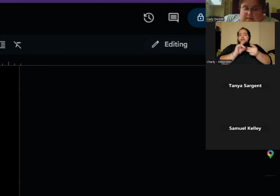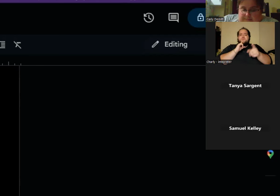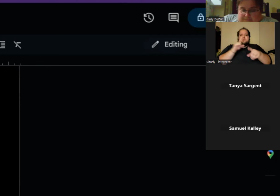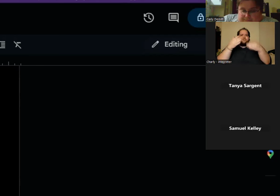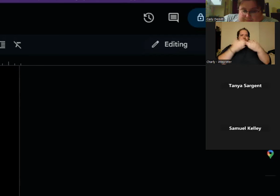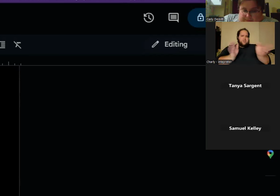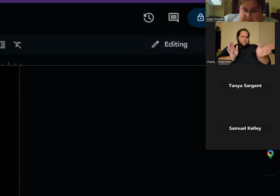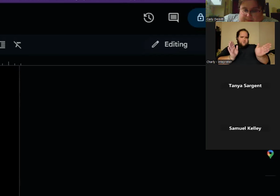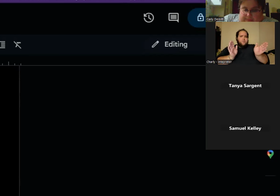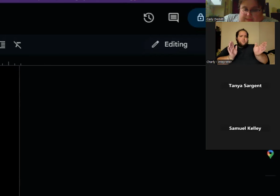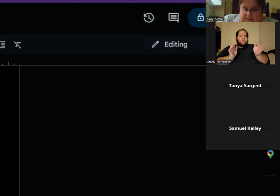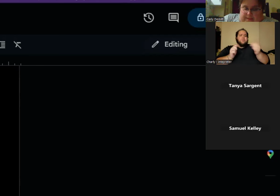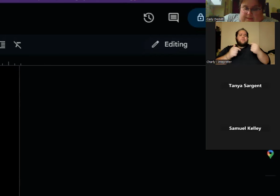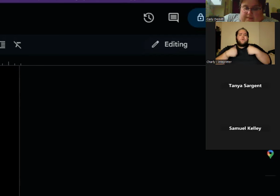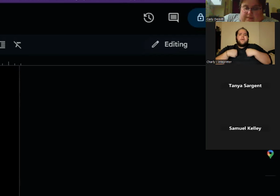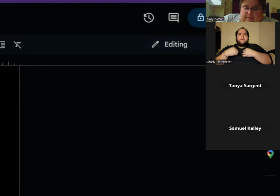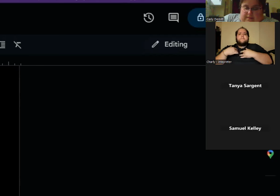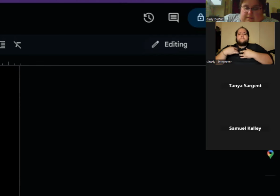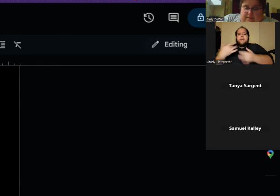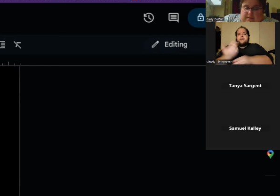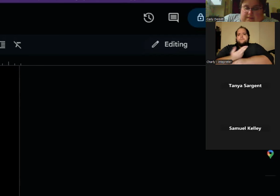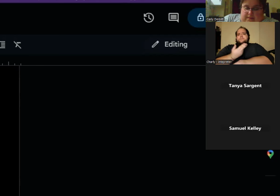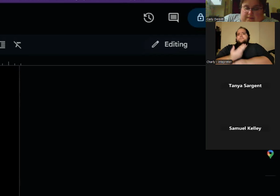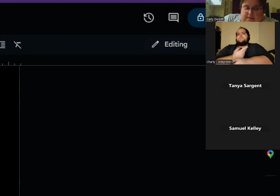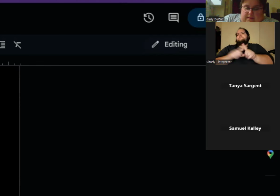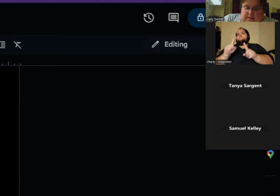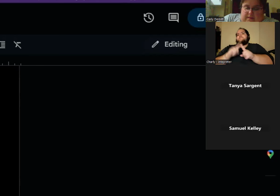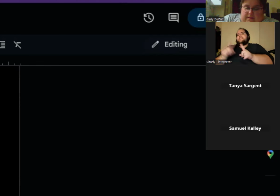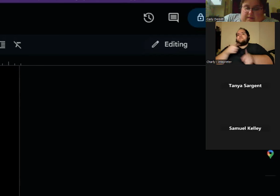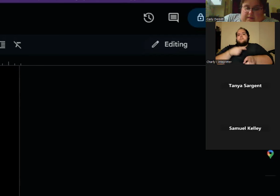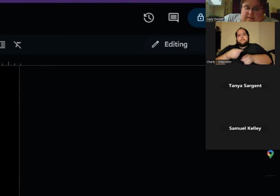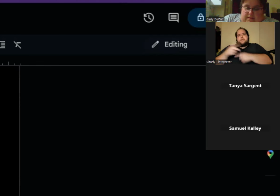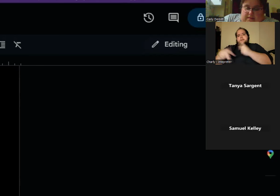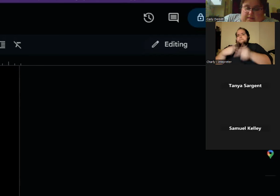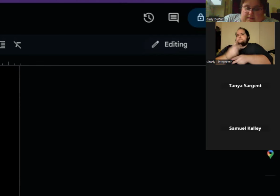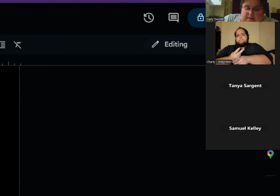I do tend to use more than one medium. And at the time when I wrote this,